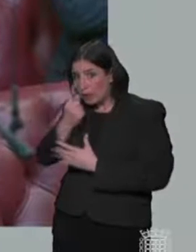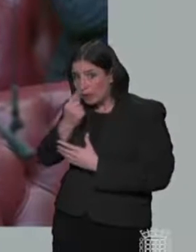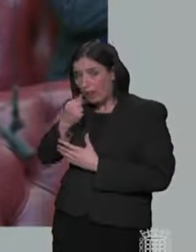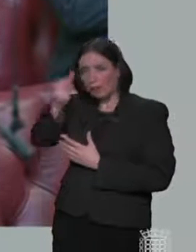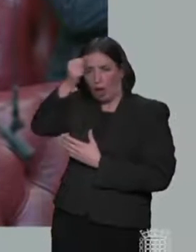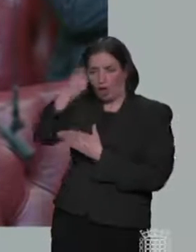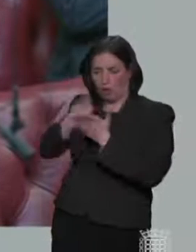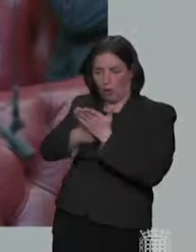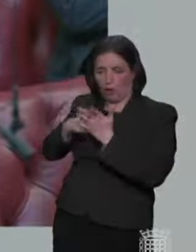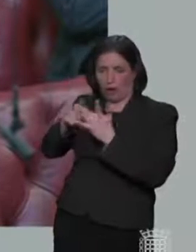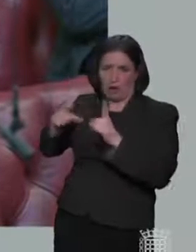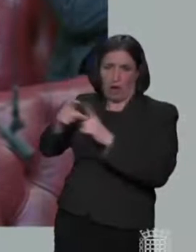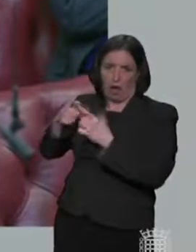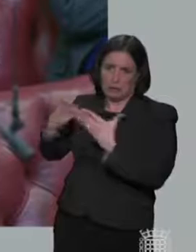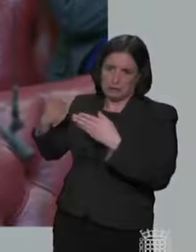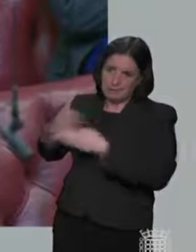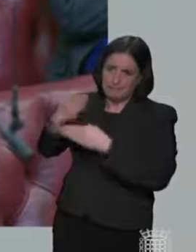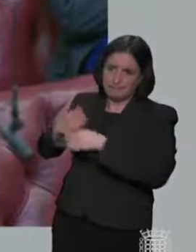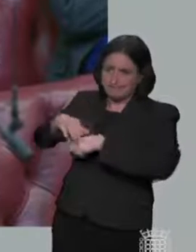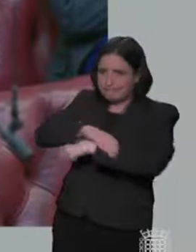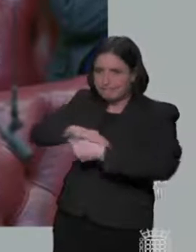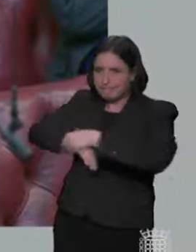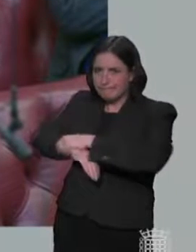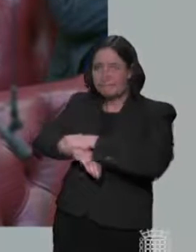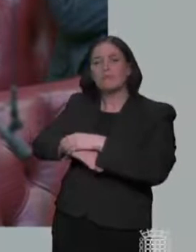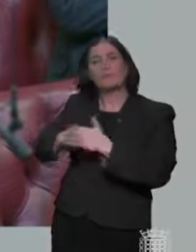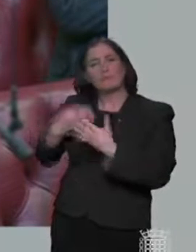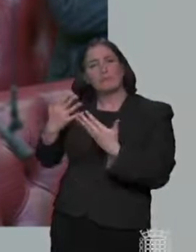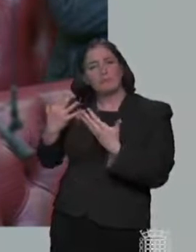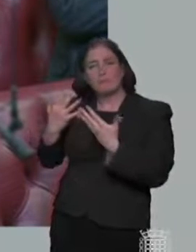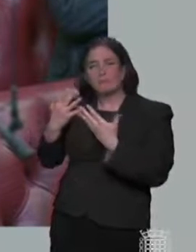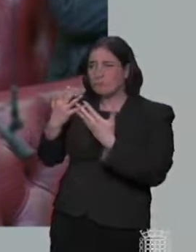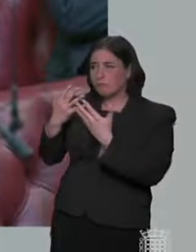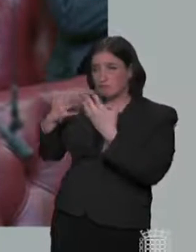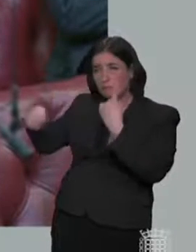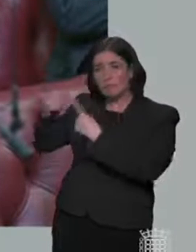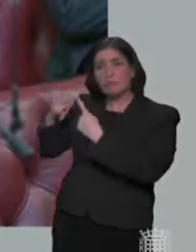this has proved popular and had enormous benefits in countries where this is the case and will the